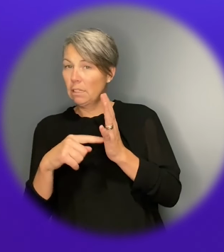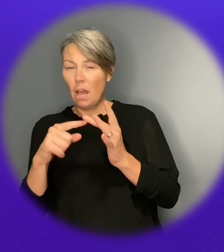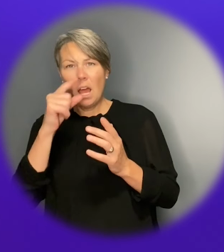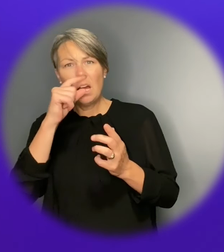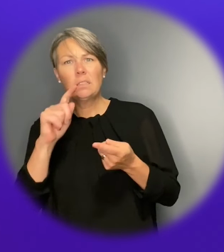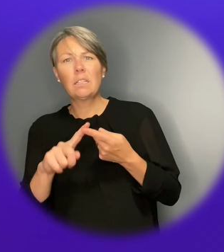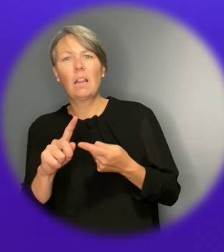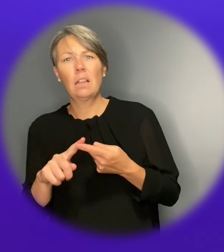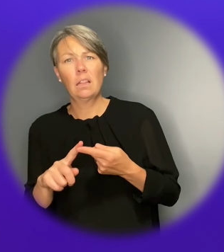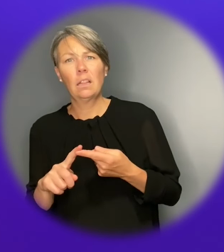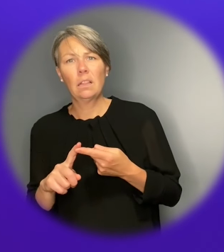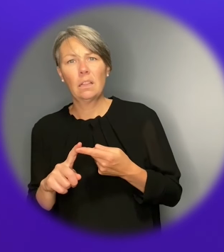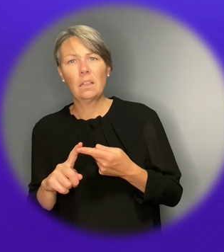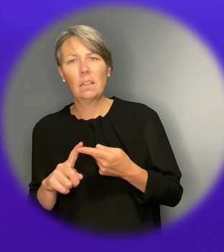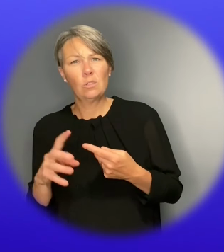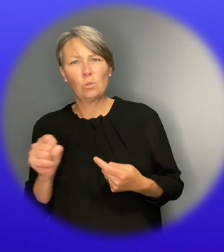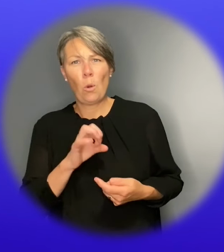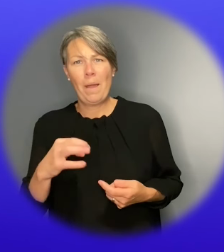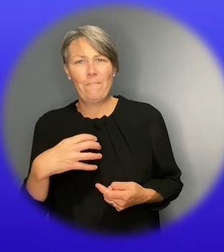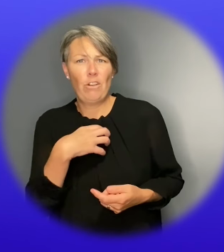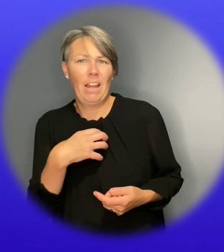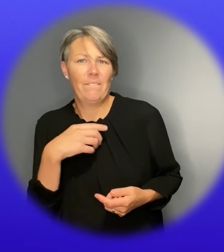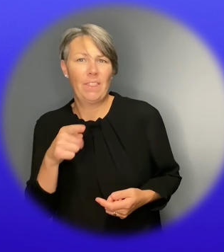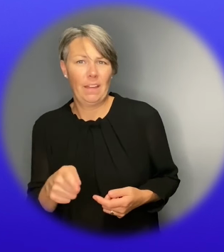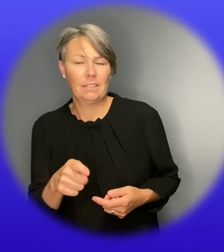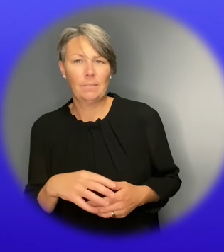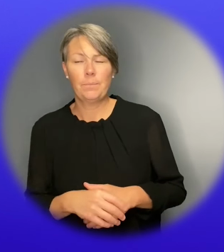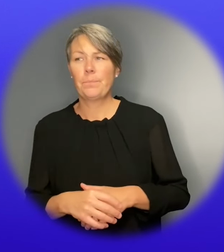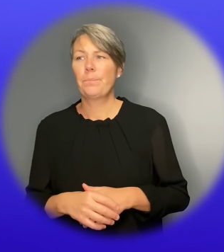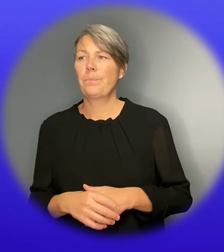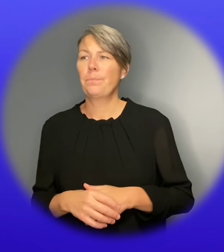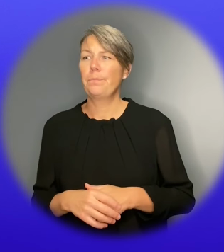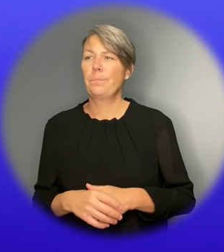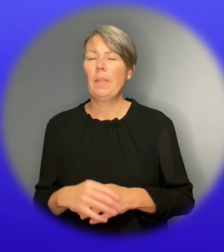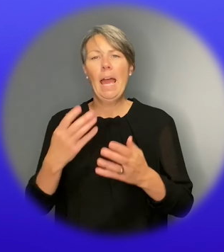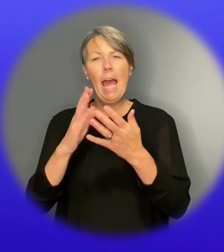should be afraid of or ashamed of. How do I talk about access needs and sex? Will